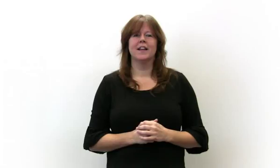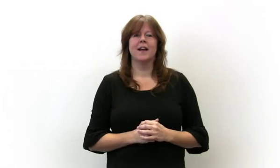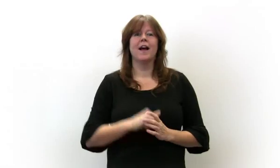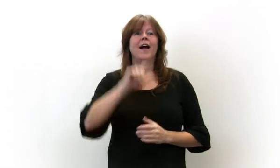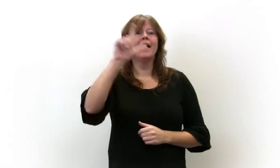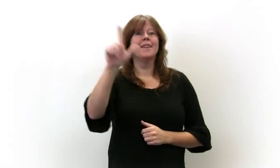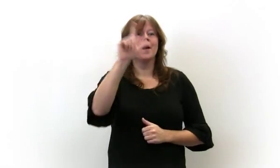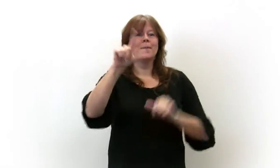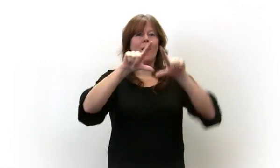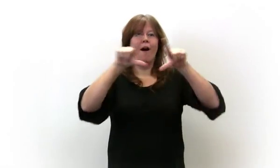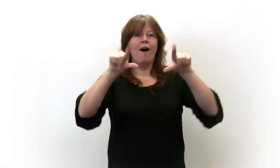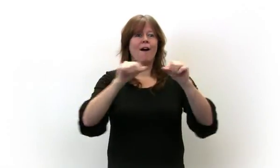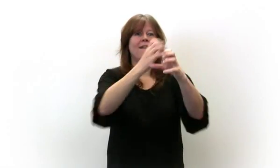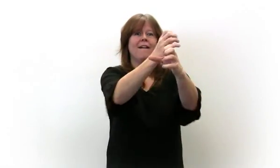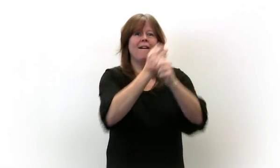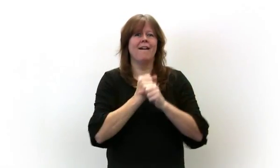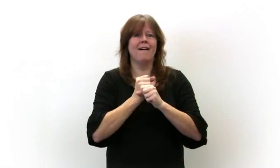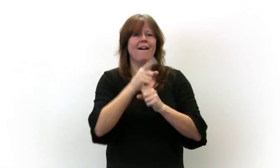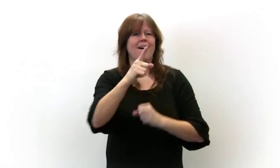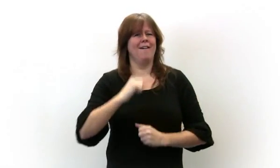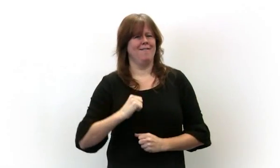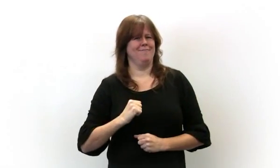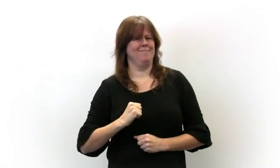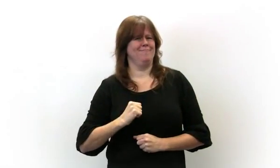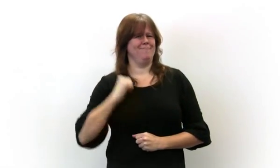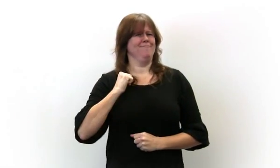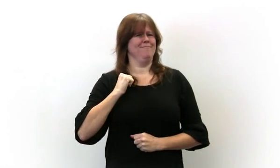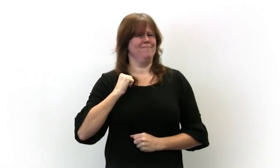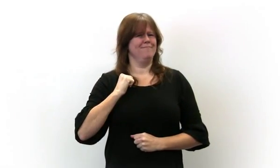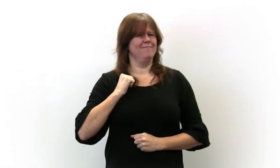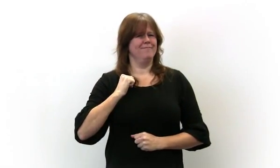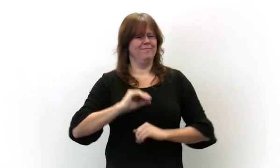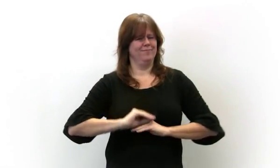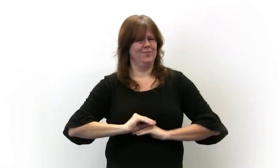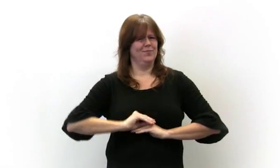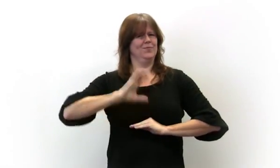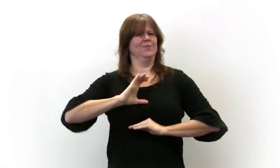Be proud of your new card.